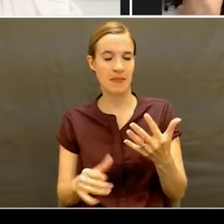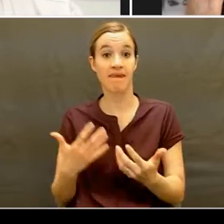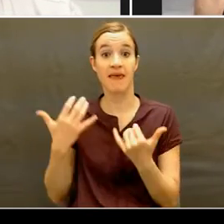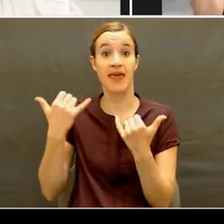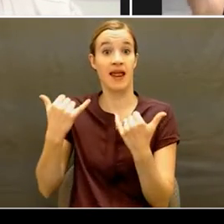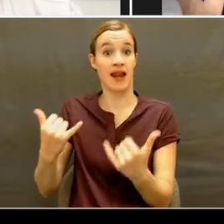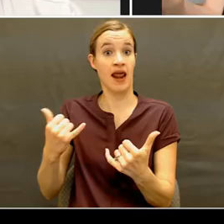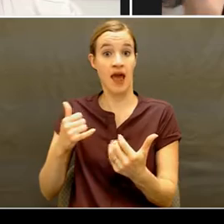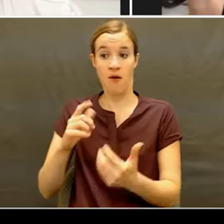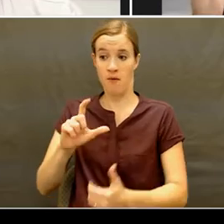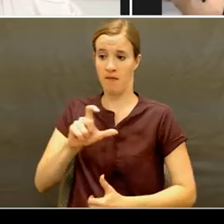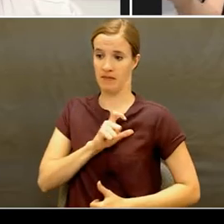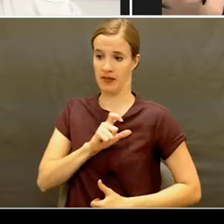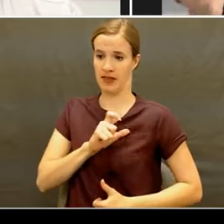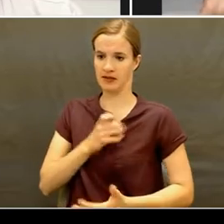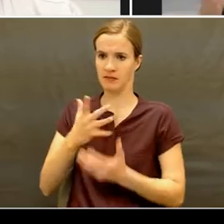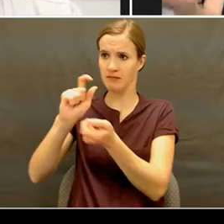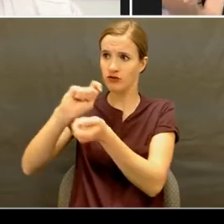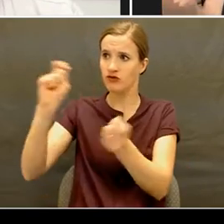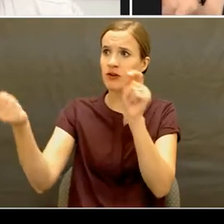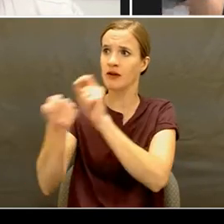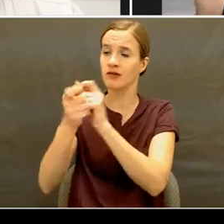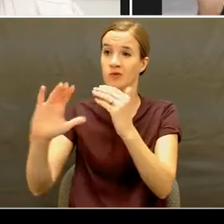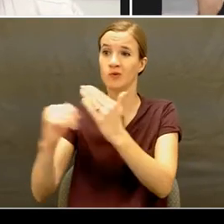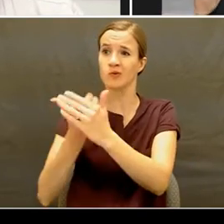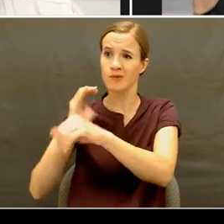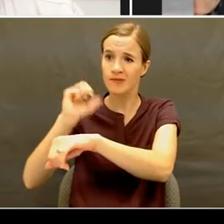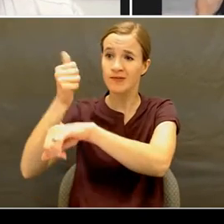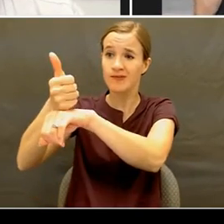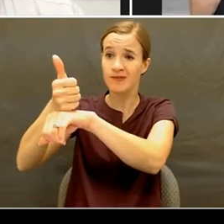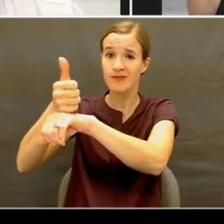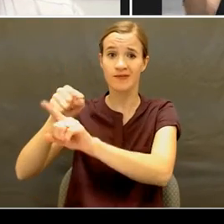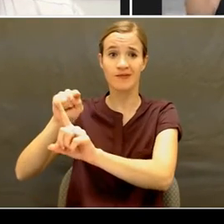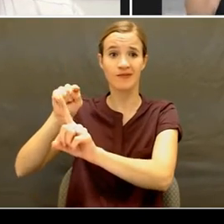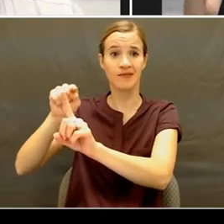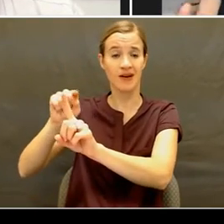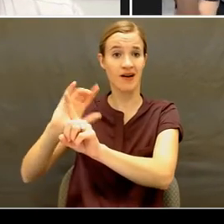of police force. Well a lot of that is, is saying, you know, we want the community to be involved. We